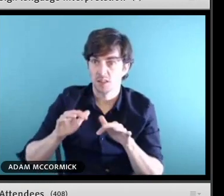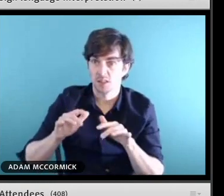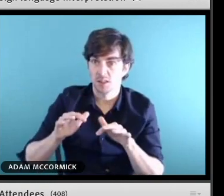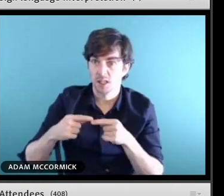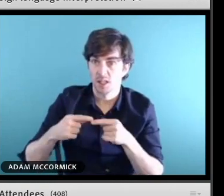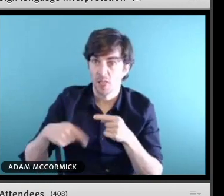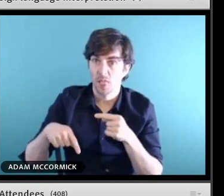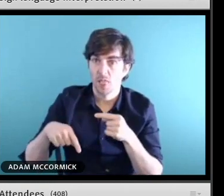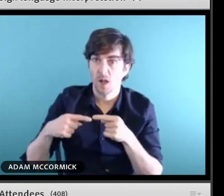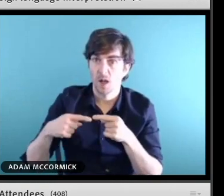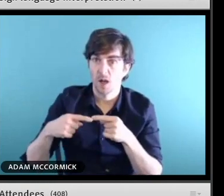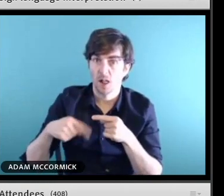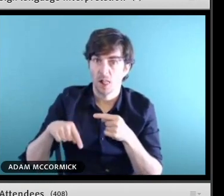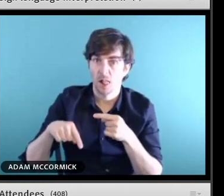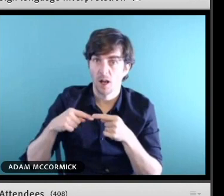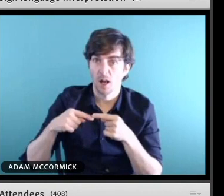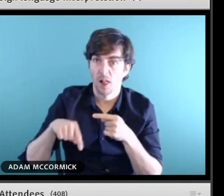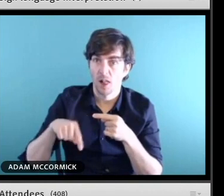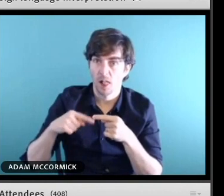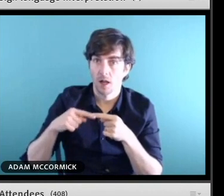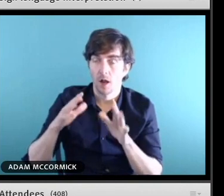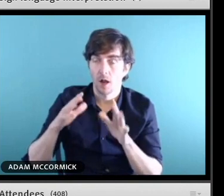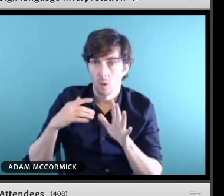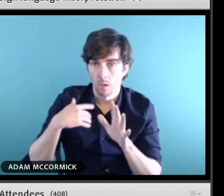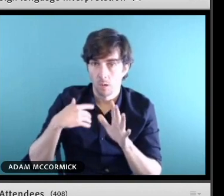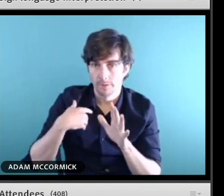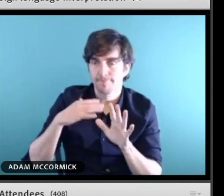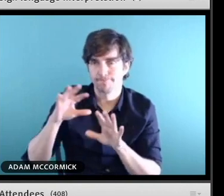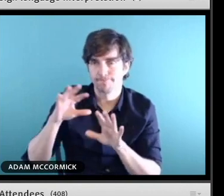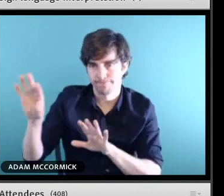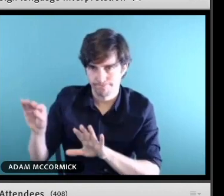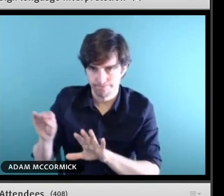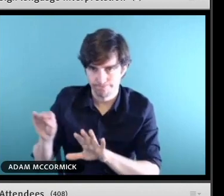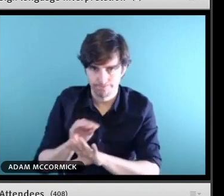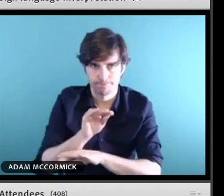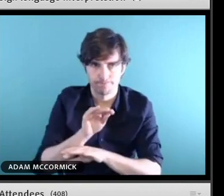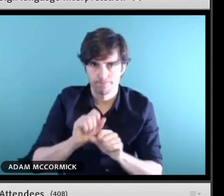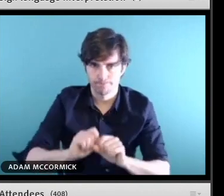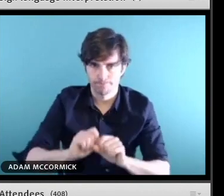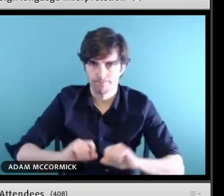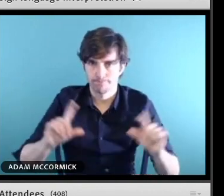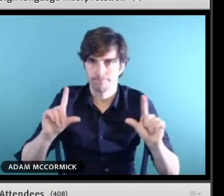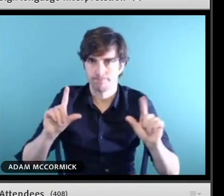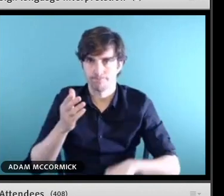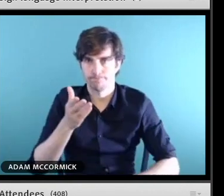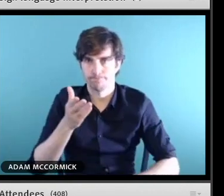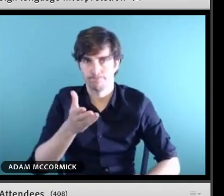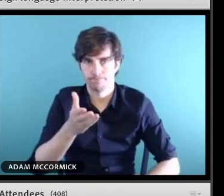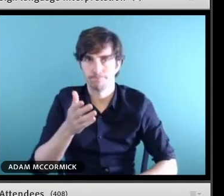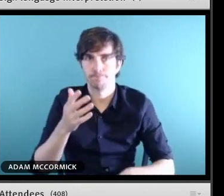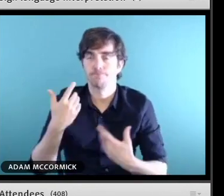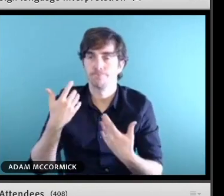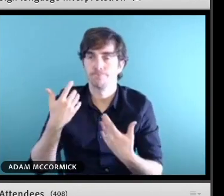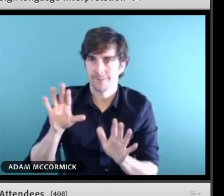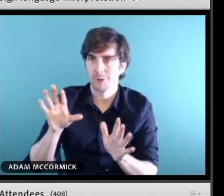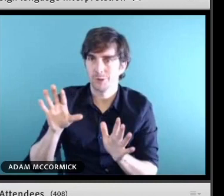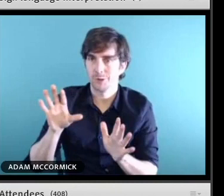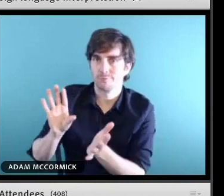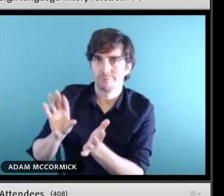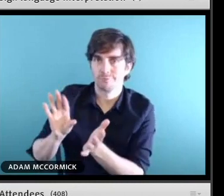classroom and websites with the ministry of education.